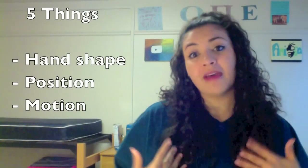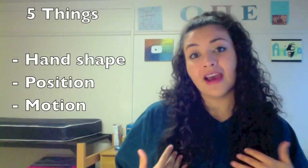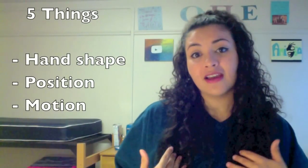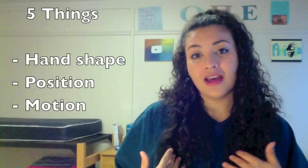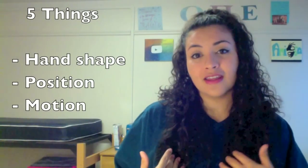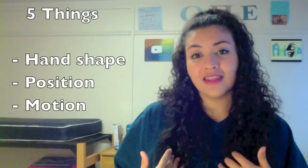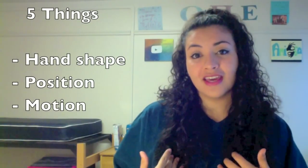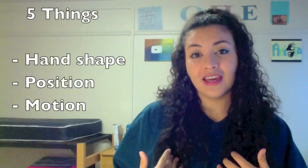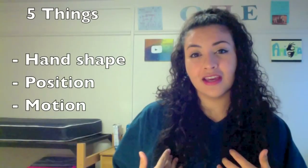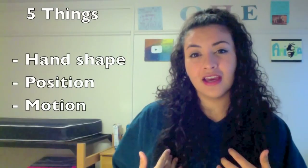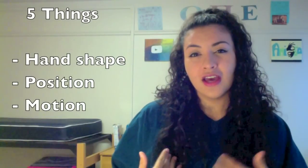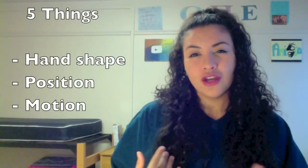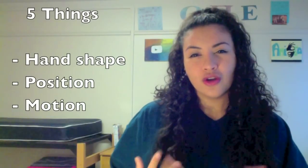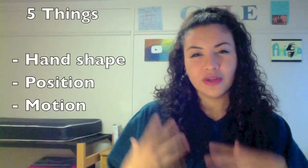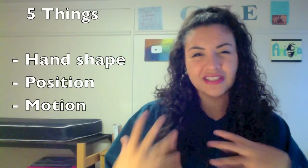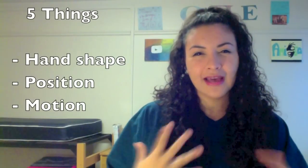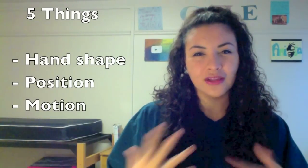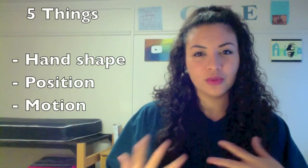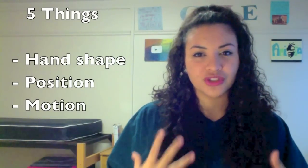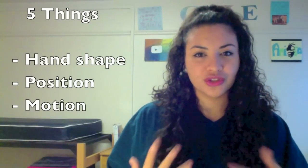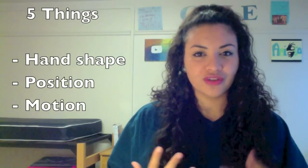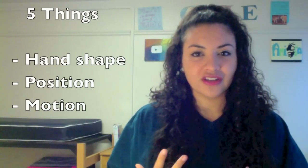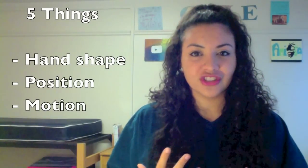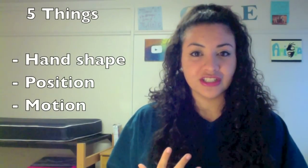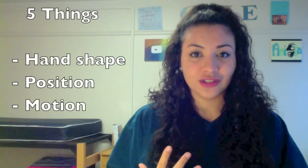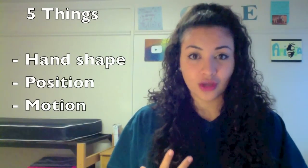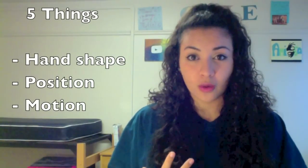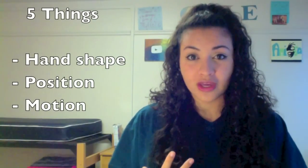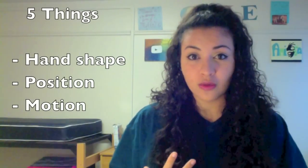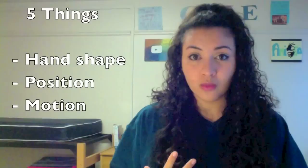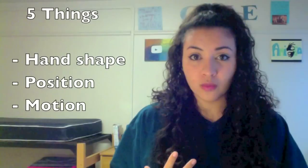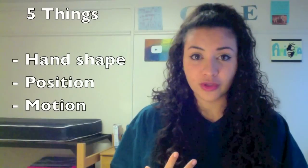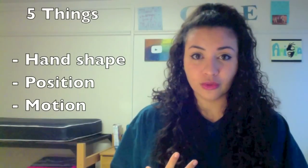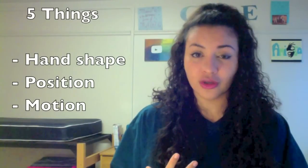a up-and-down, forward back kinda thing? Know exactly which direction its going when you